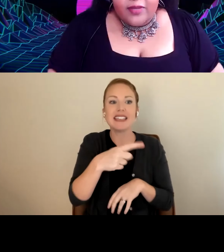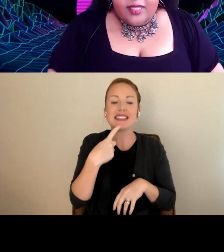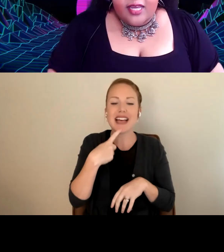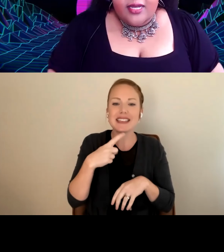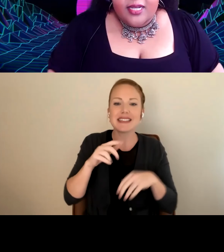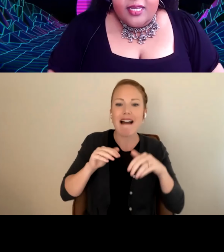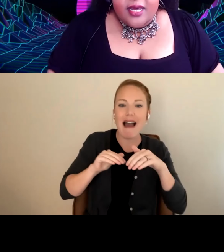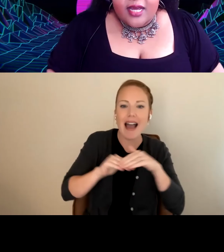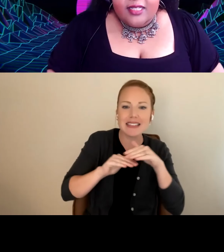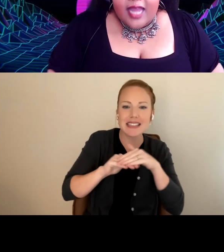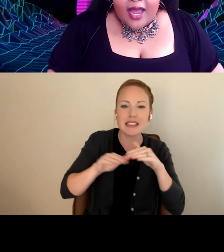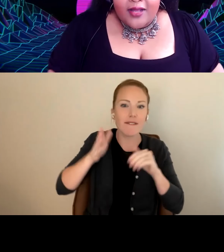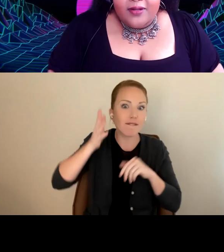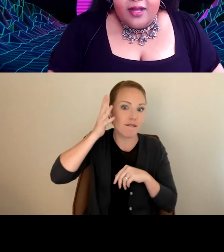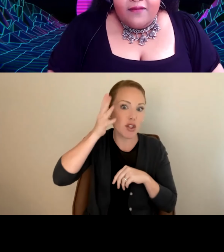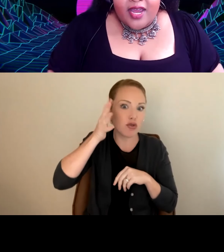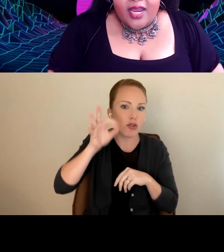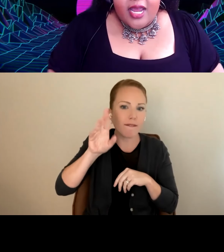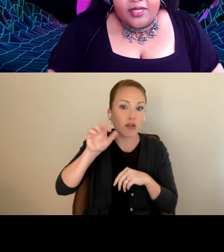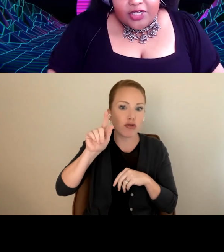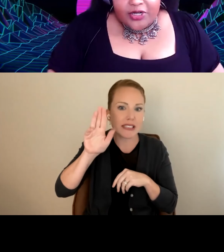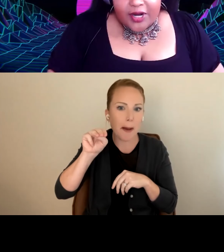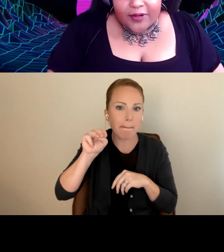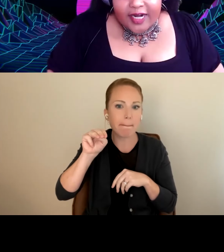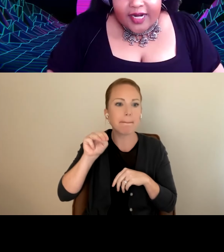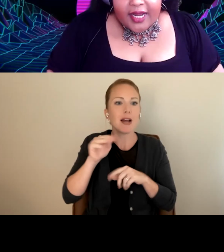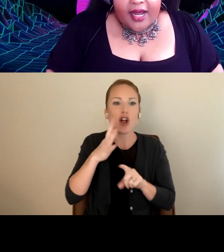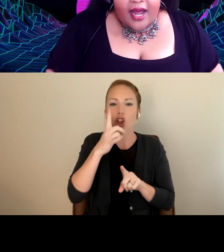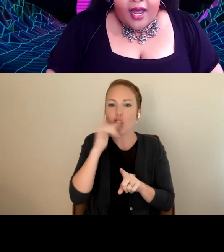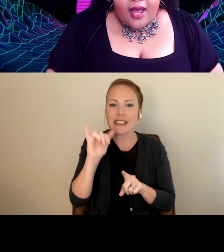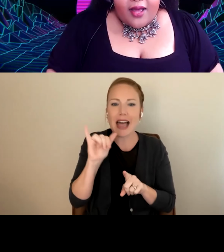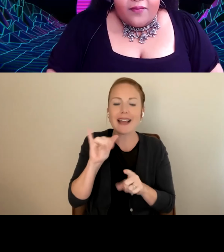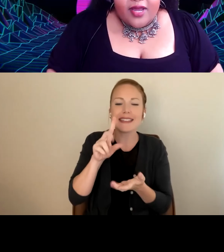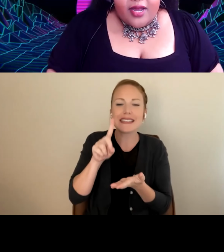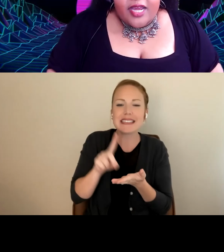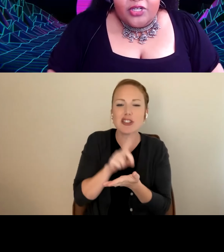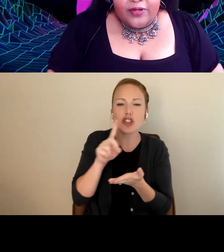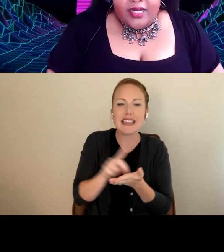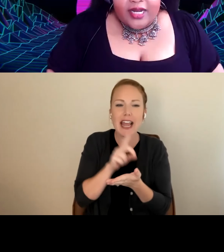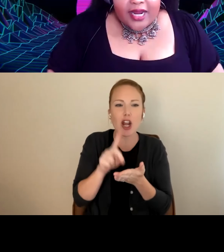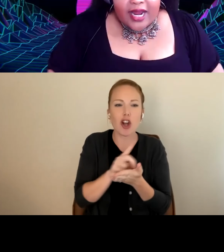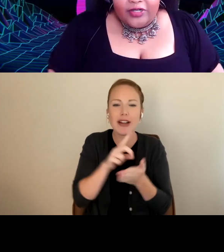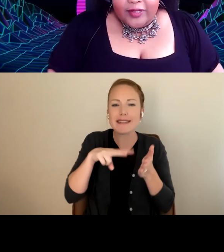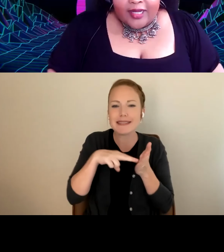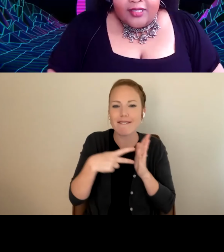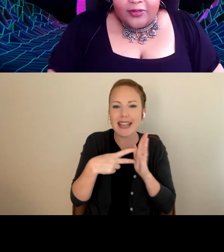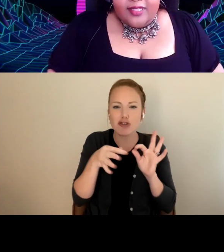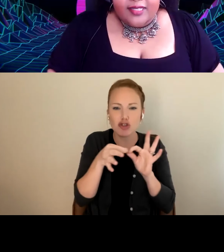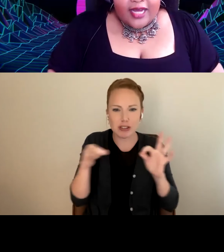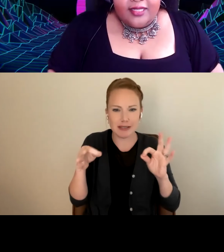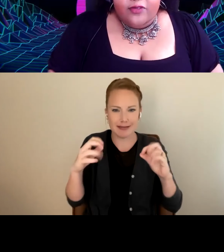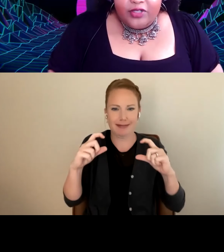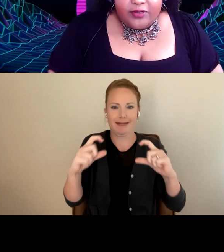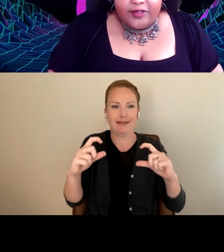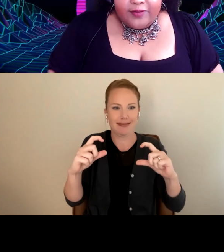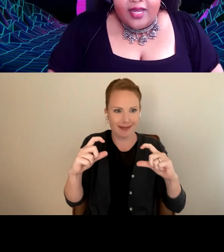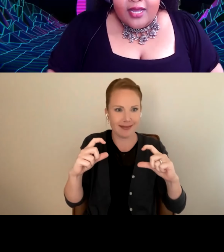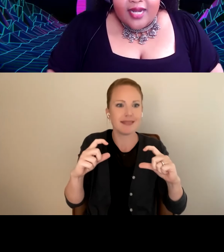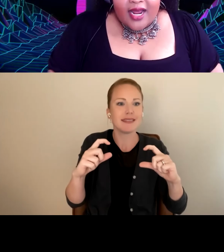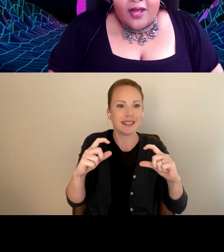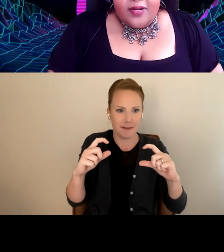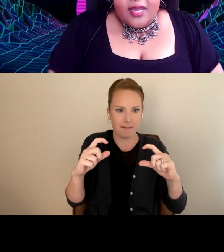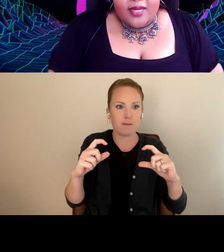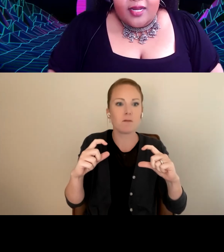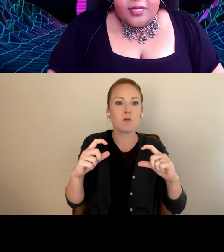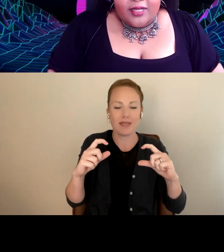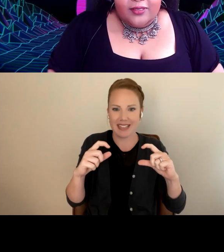it's in the style of a dictionary entry. So it says accessfuturism, noun, and it does